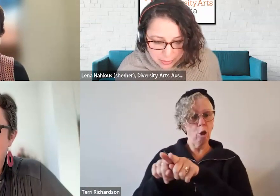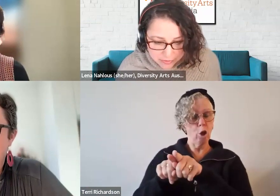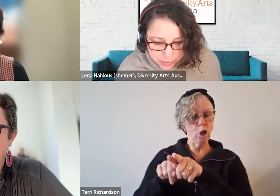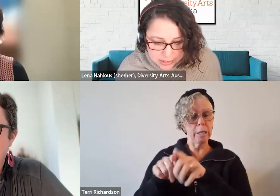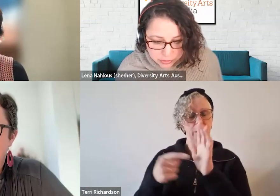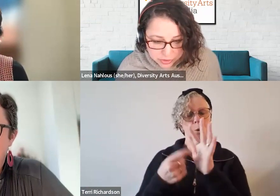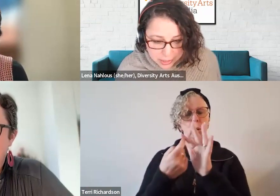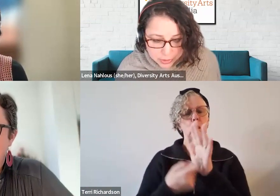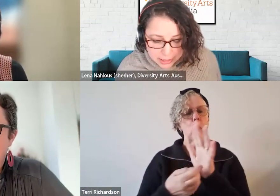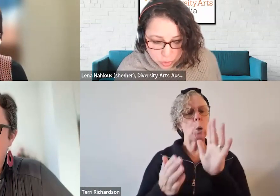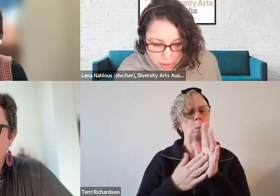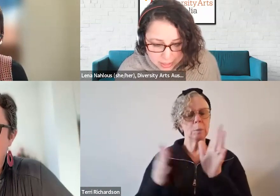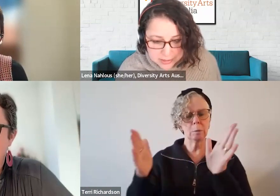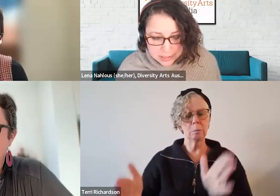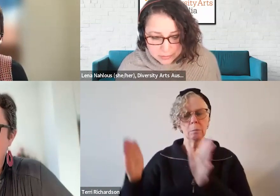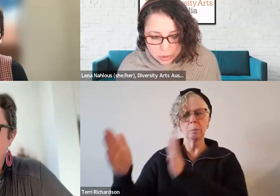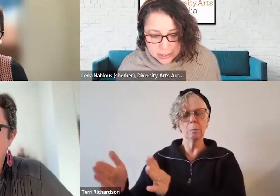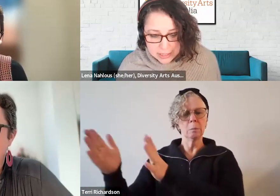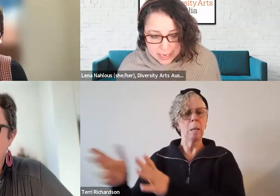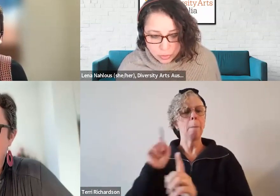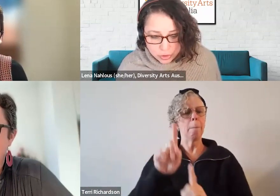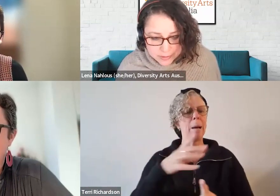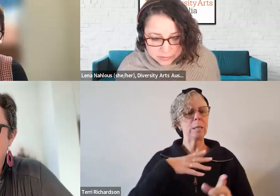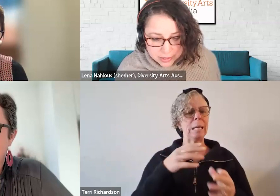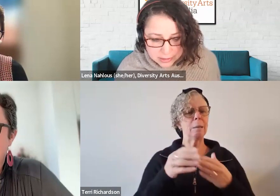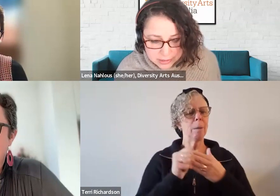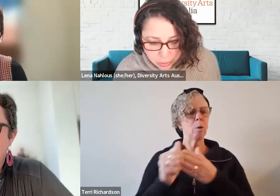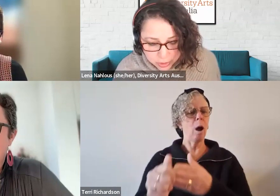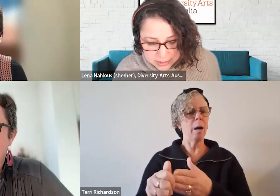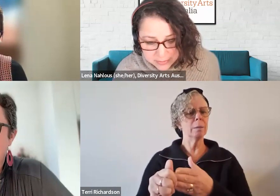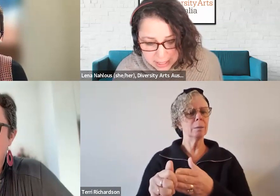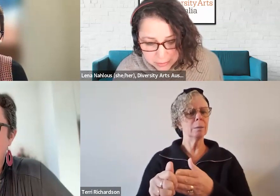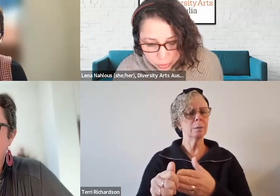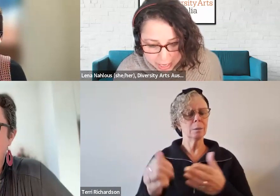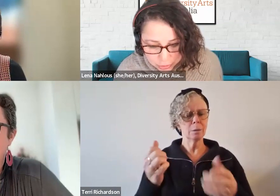However, we still feel like we need more guidance and community and network on this front to support us to become more radical.